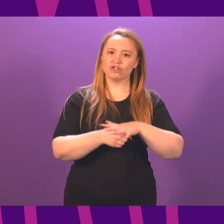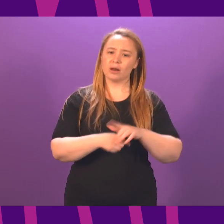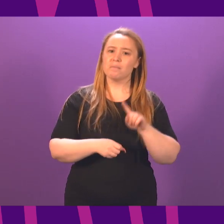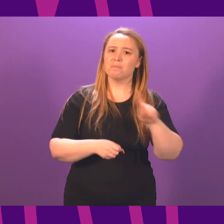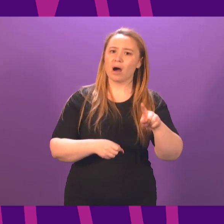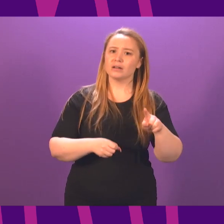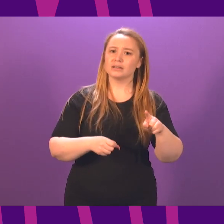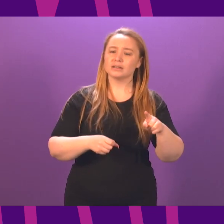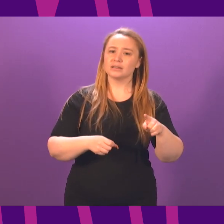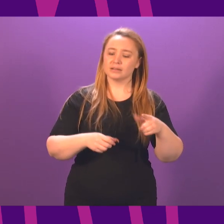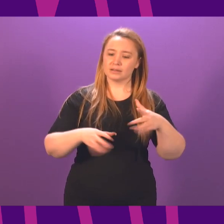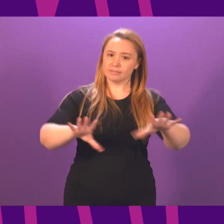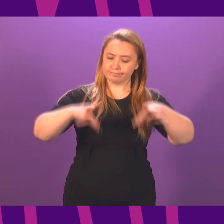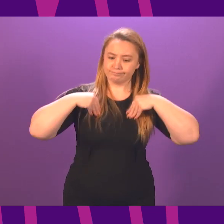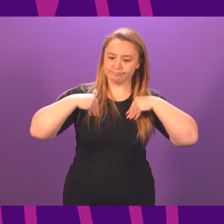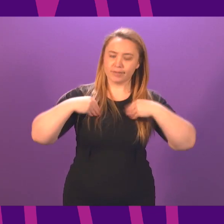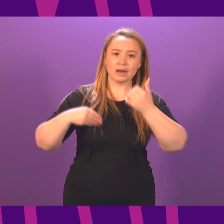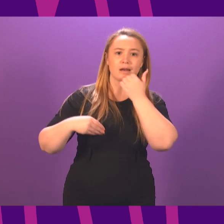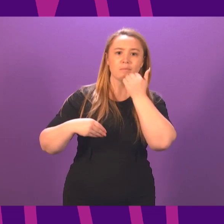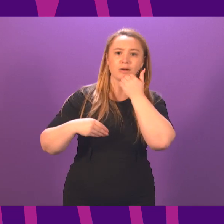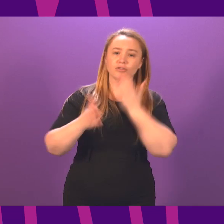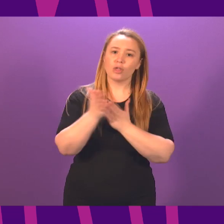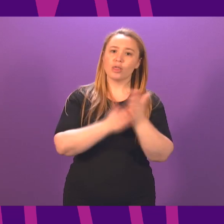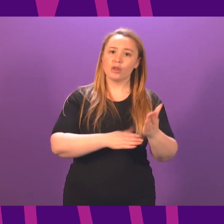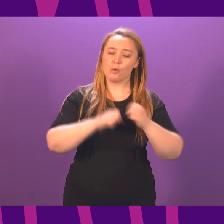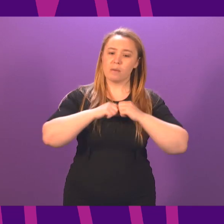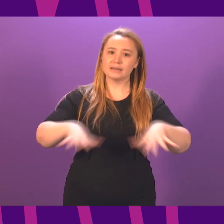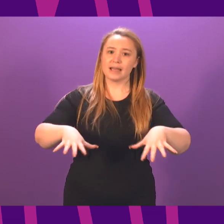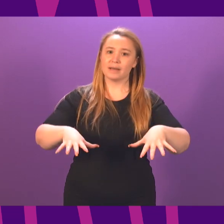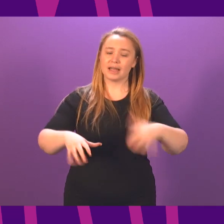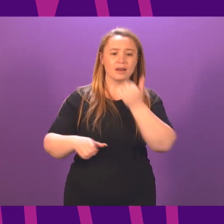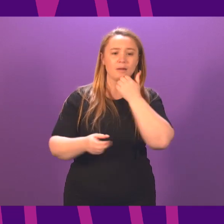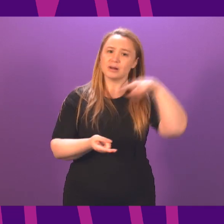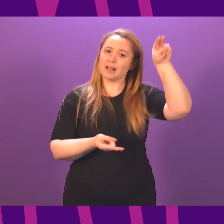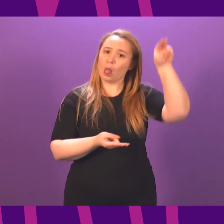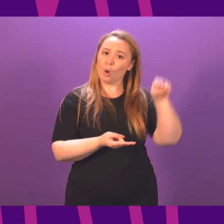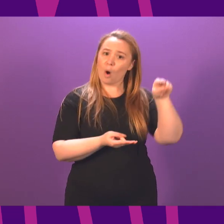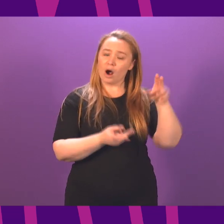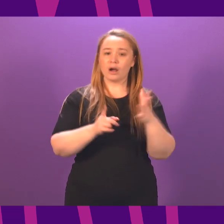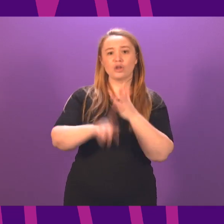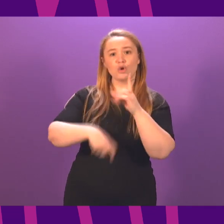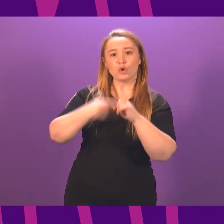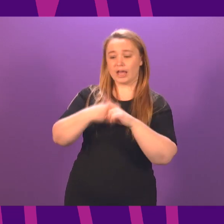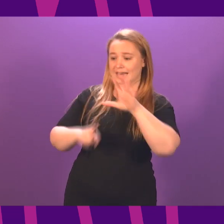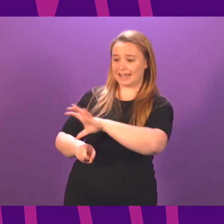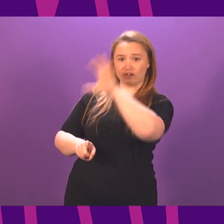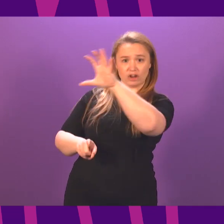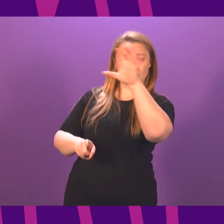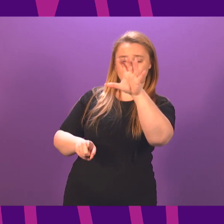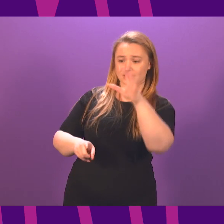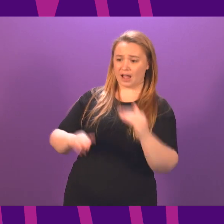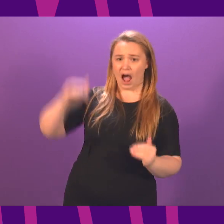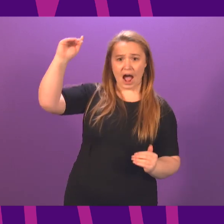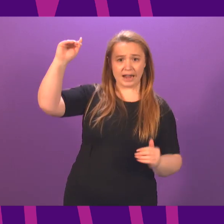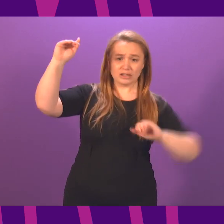been, and remain, so much lower here than in the other UK nations and other parts of Europe?